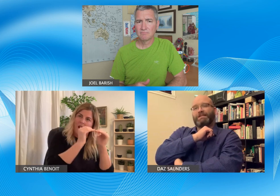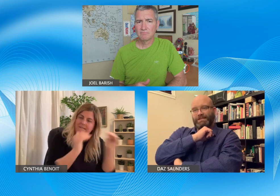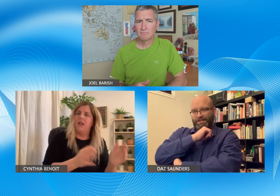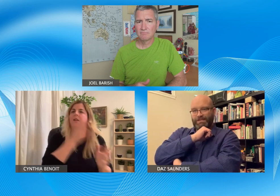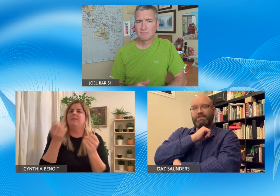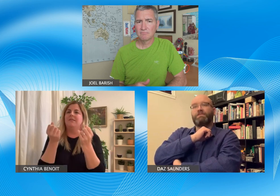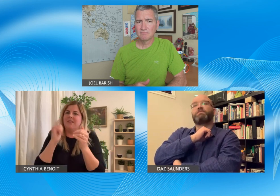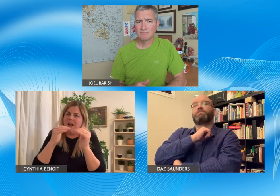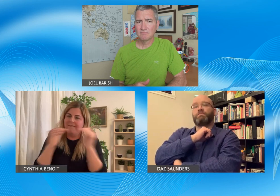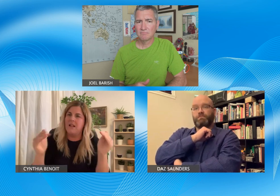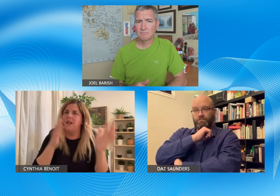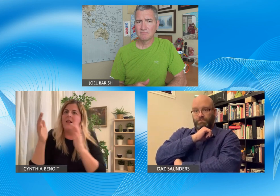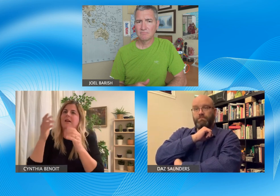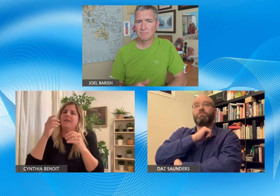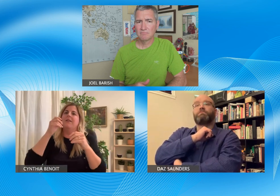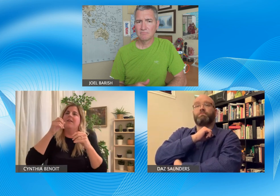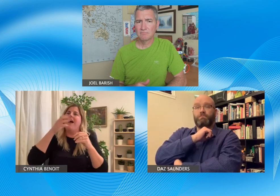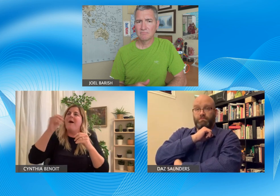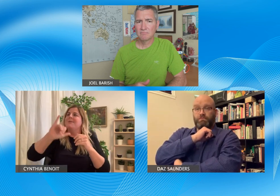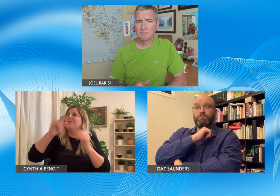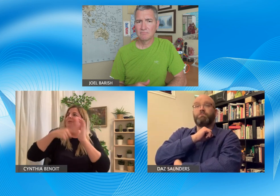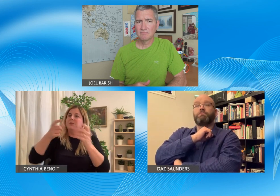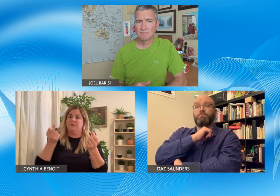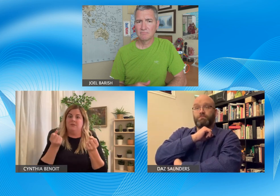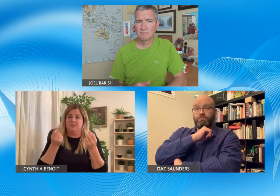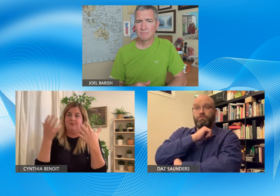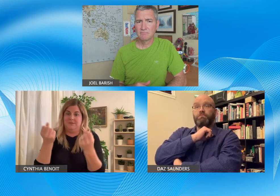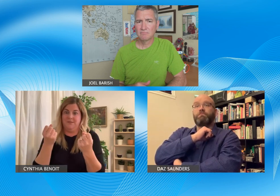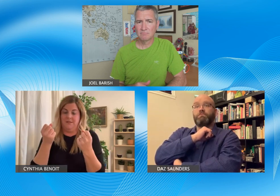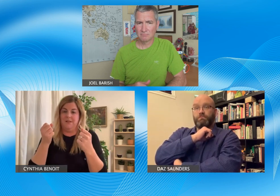Should there be more specialized assessments based on those two components